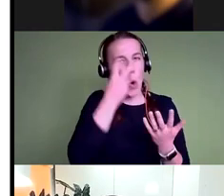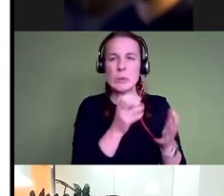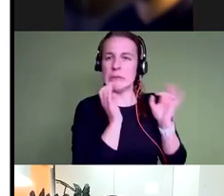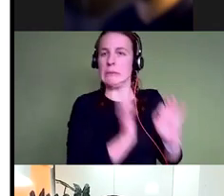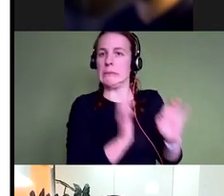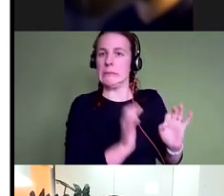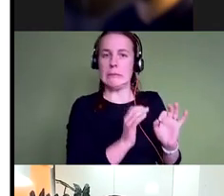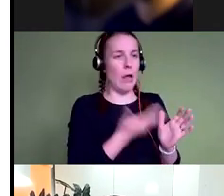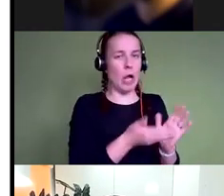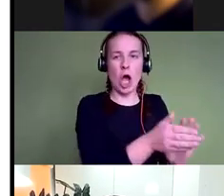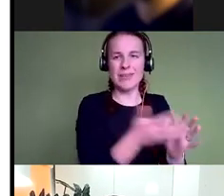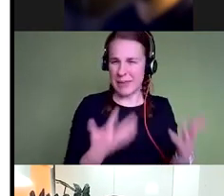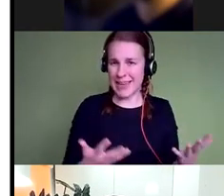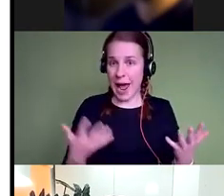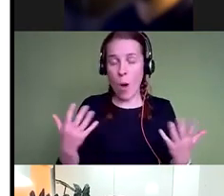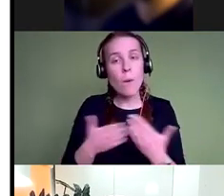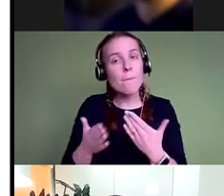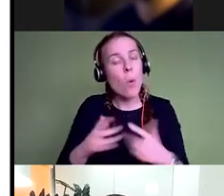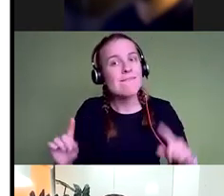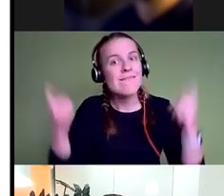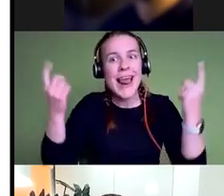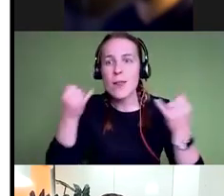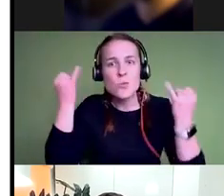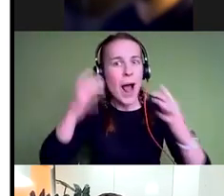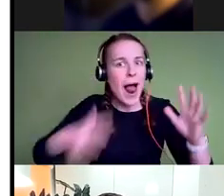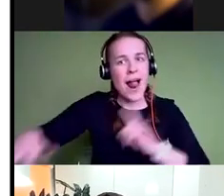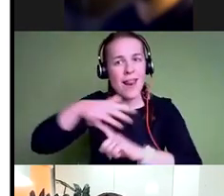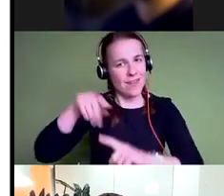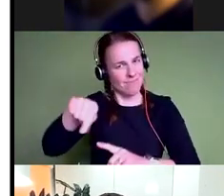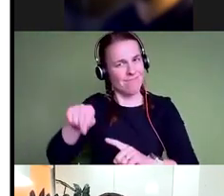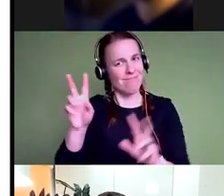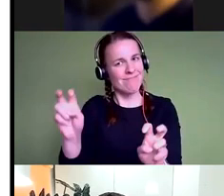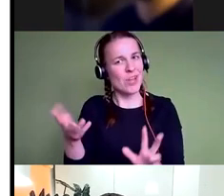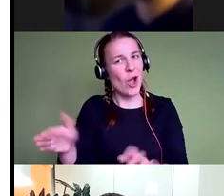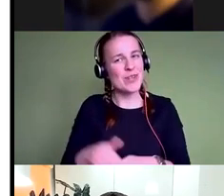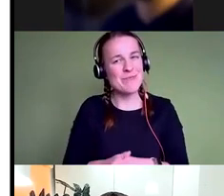Lord Justice stated that the current definition "Is clearly now too narrow, as the current